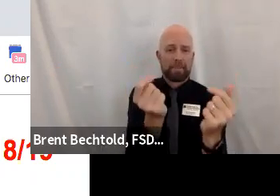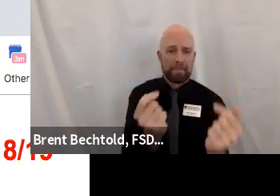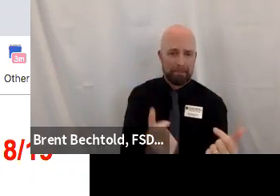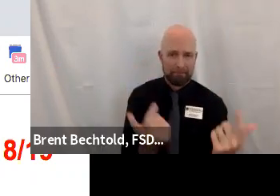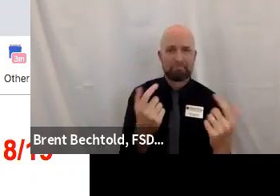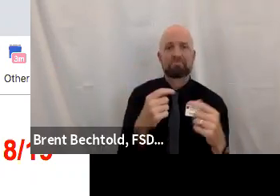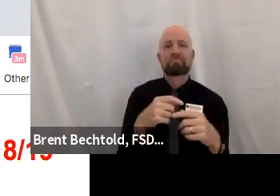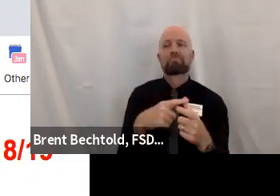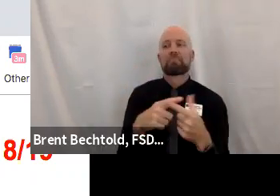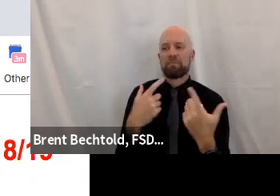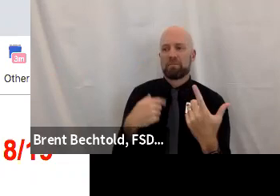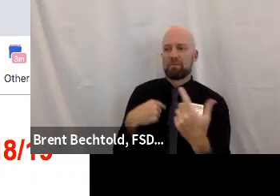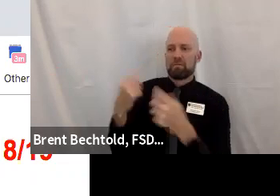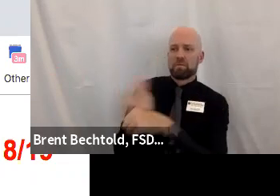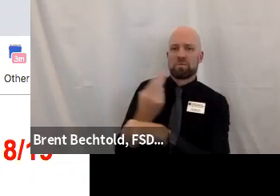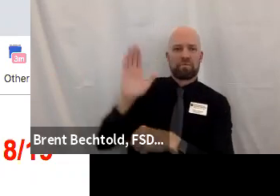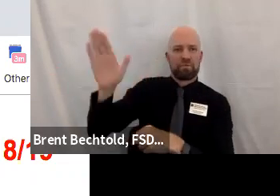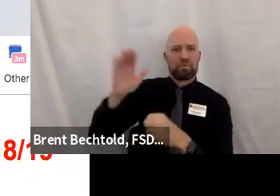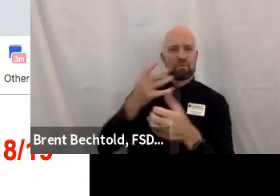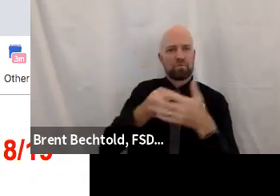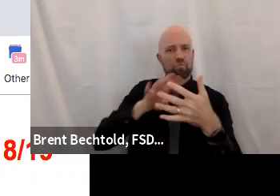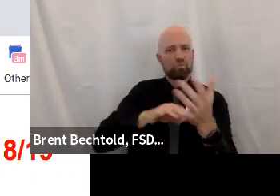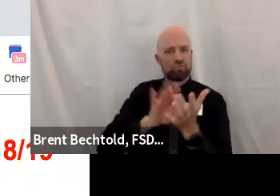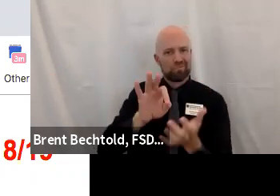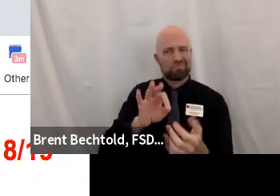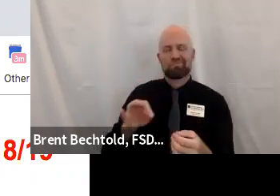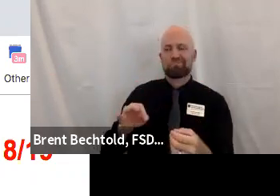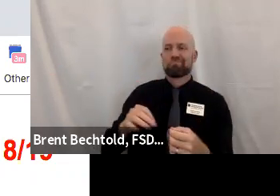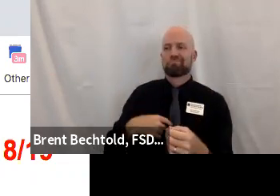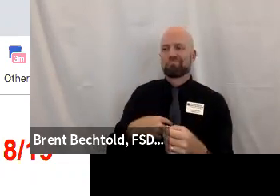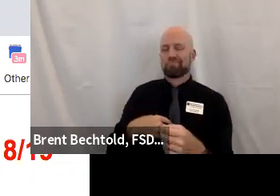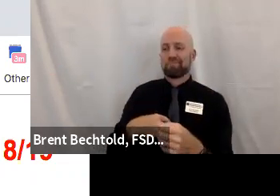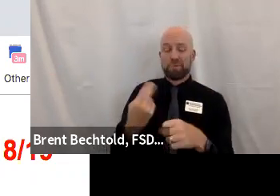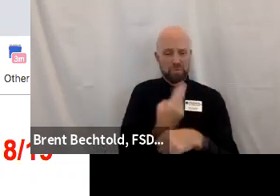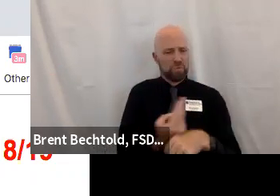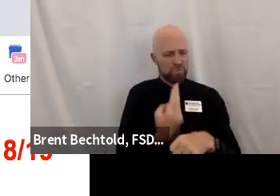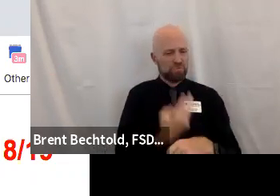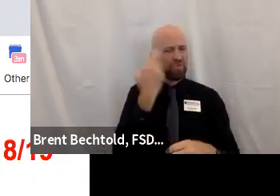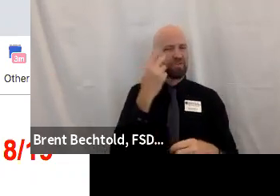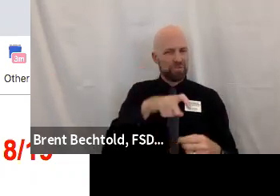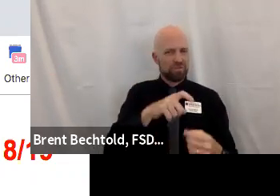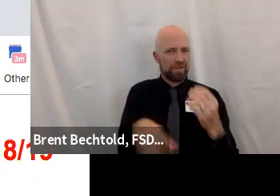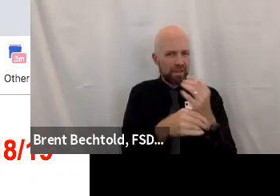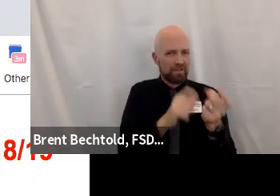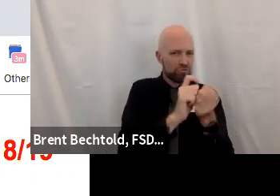But they eliminated some things and then we used what fit and adapted the rubric.